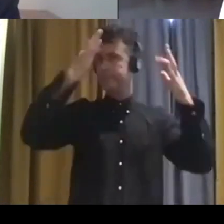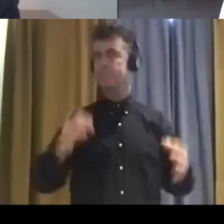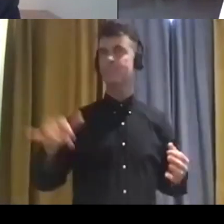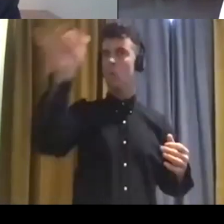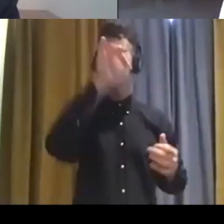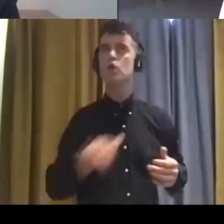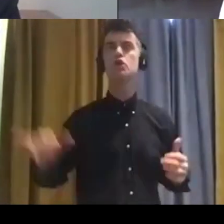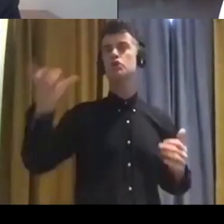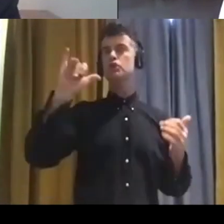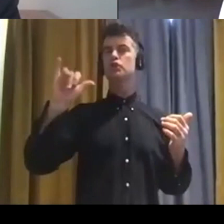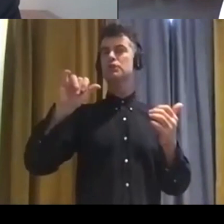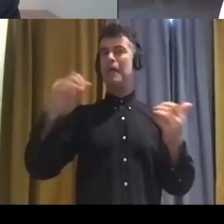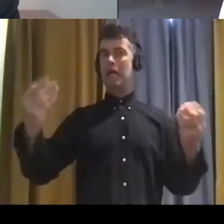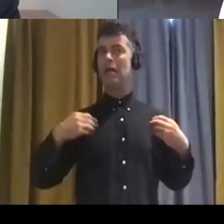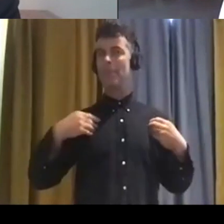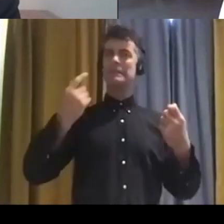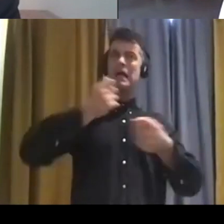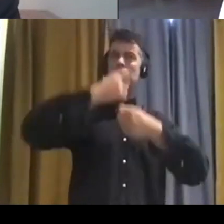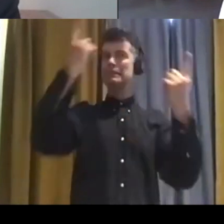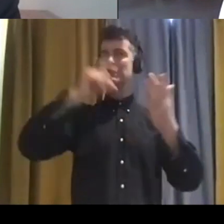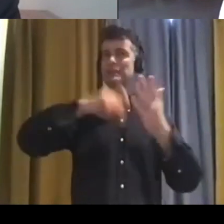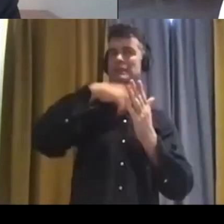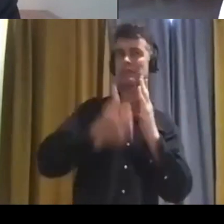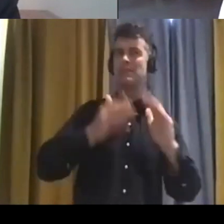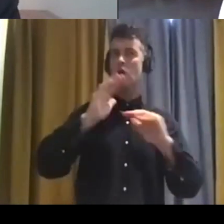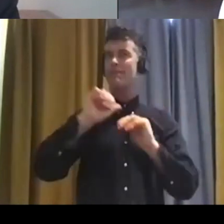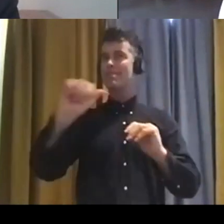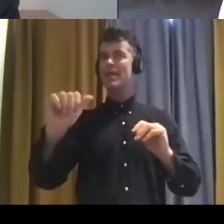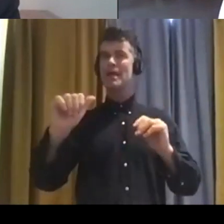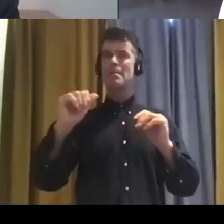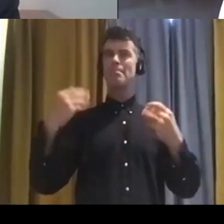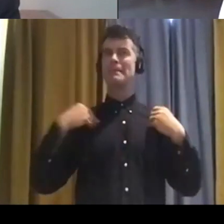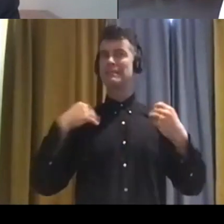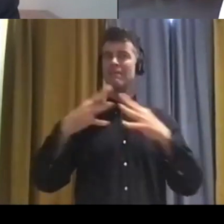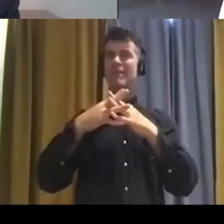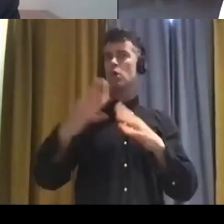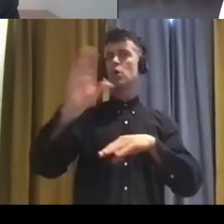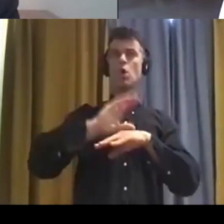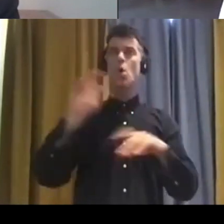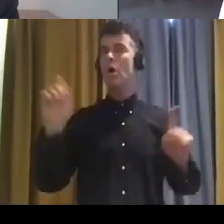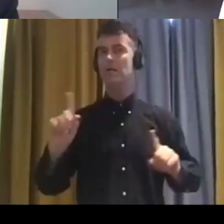of disability to their business and those who are simply kind of checking a box or or